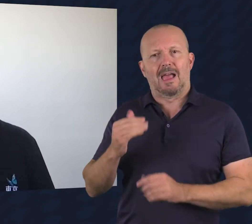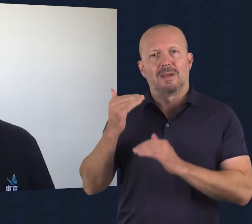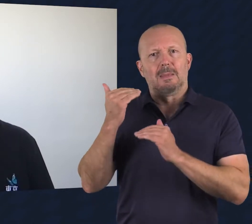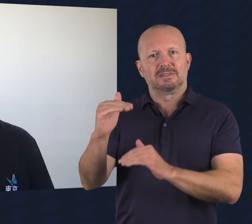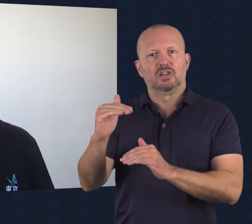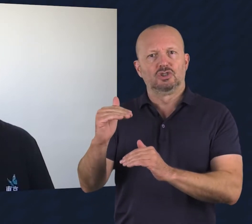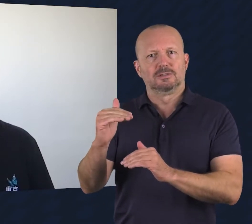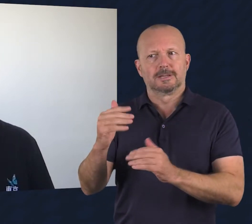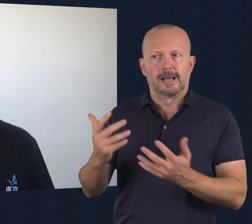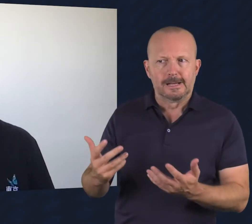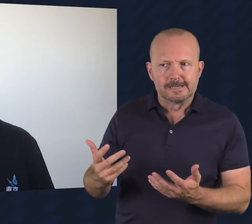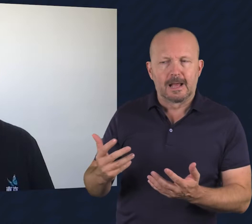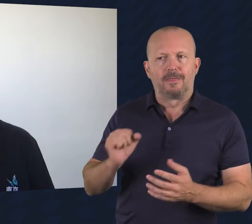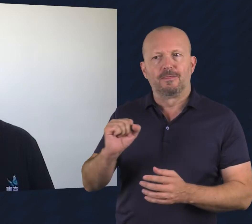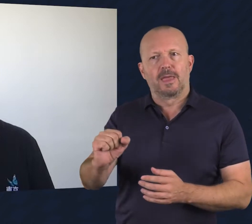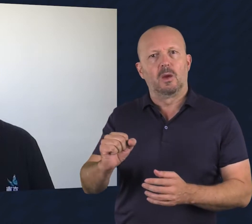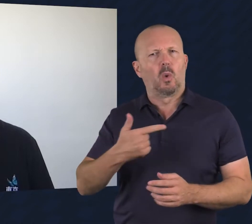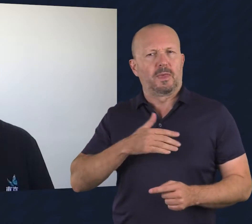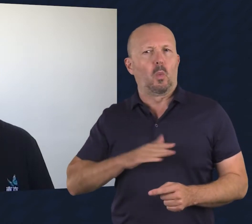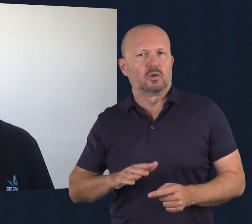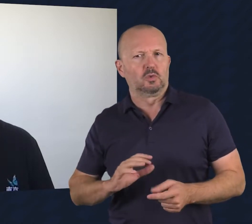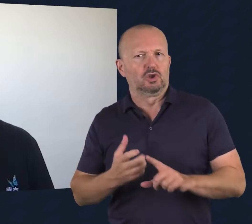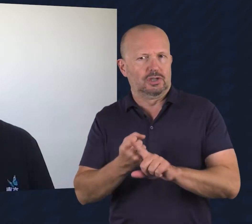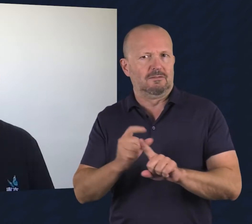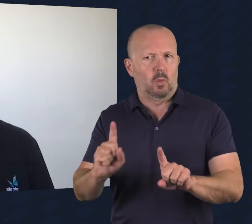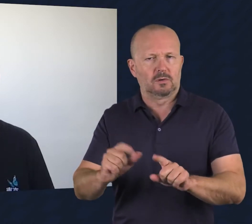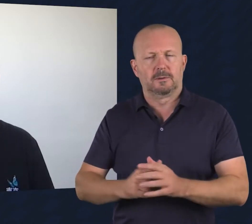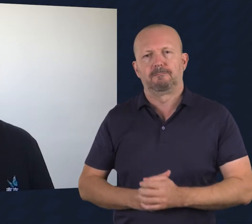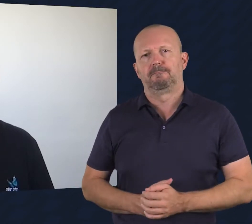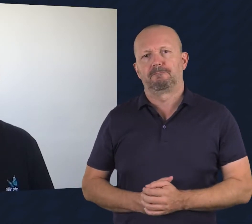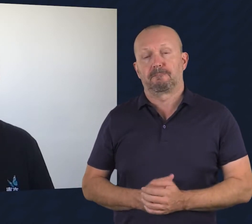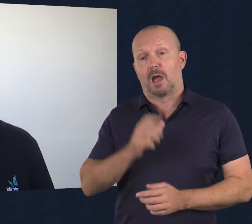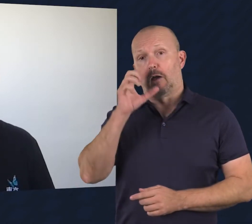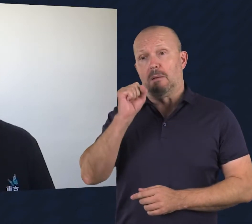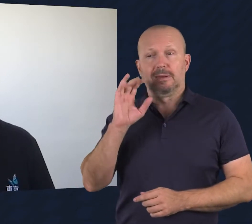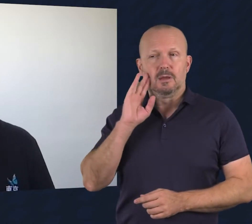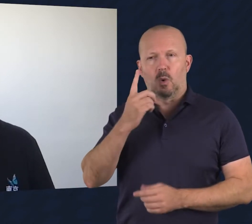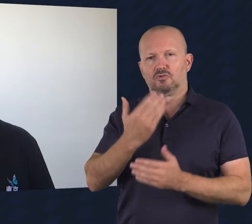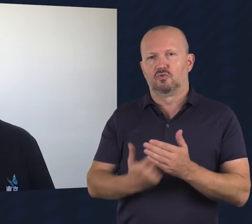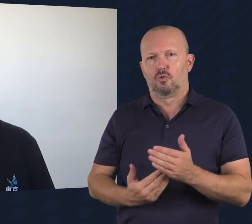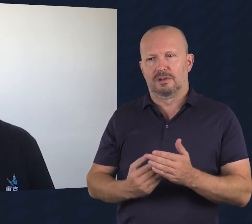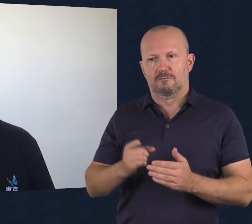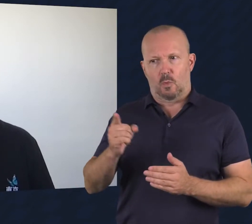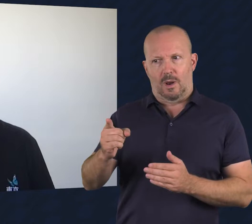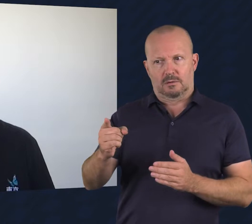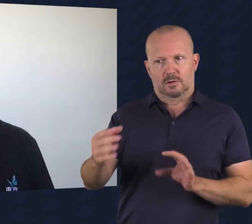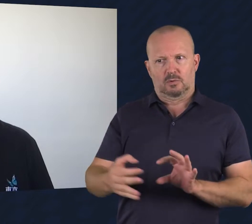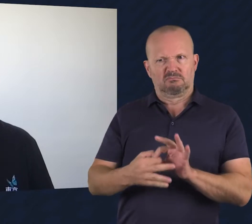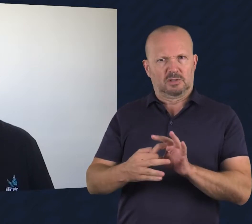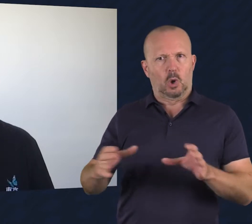and what the desired outcomes of the stakeholders and the content partners were. I remember hearing a story from the co-design group